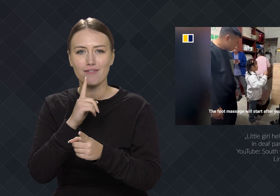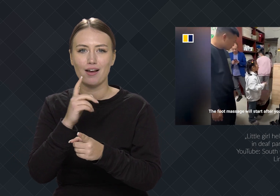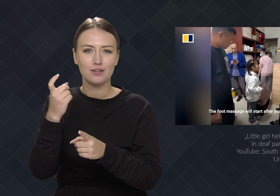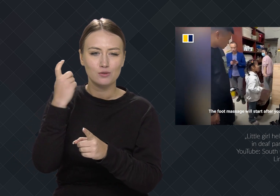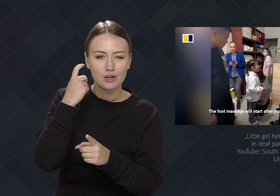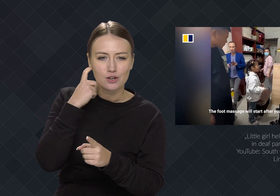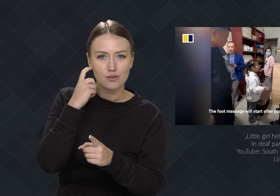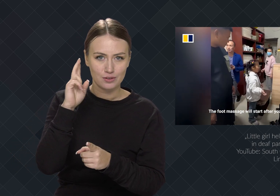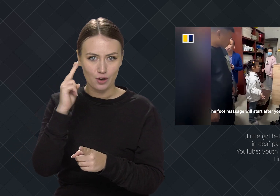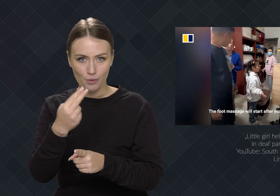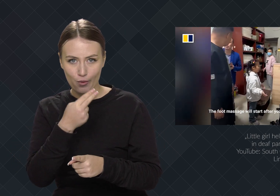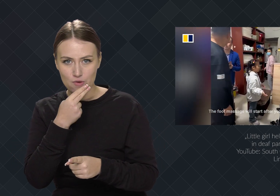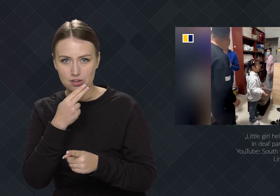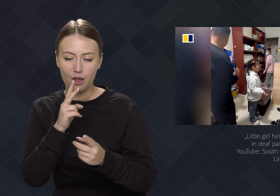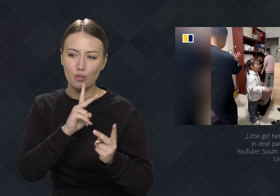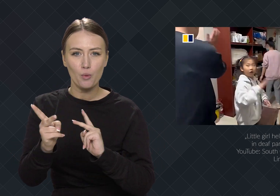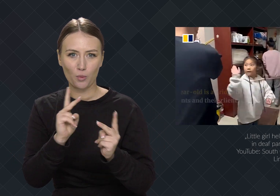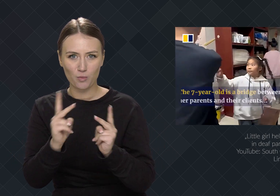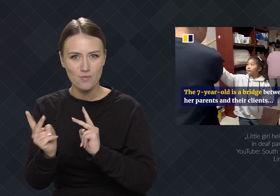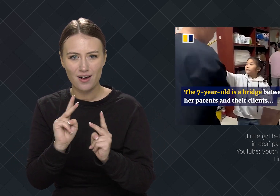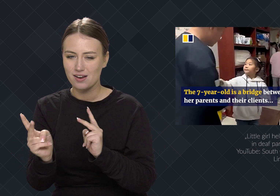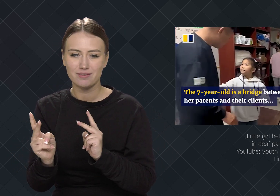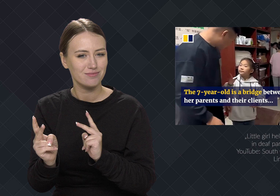between hearing and deaf individuals.